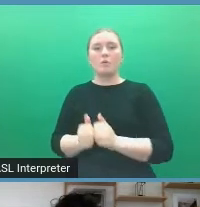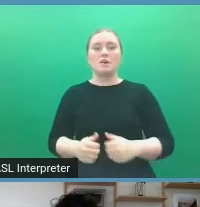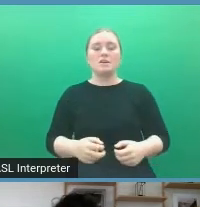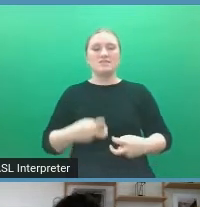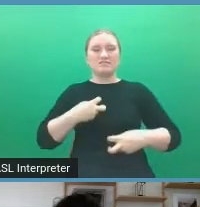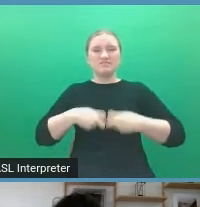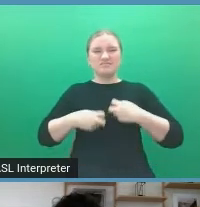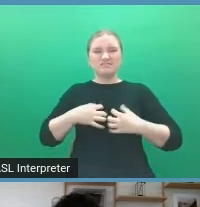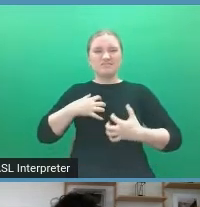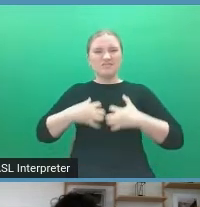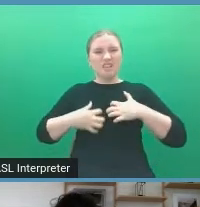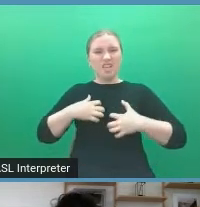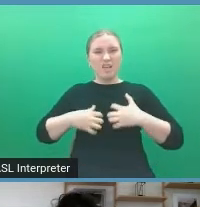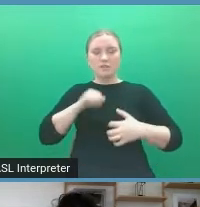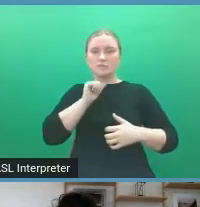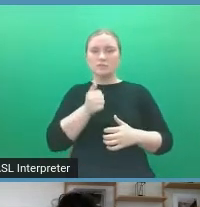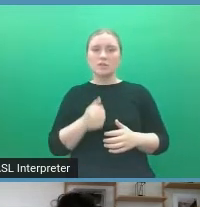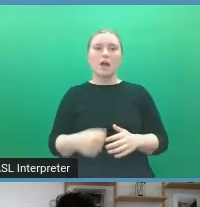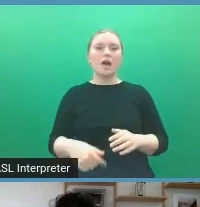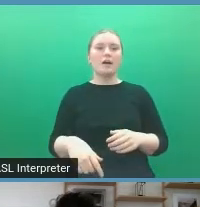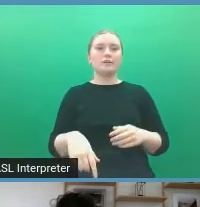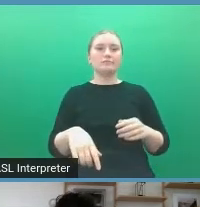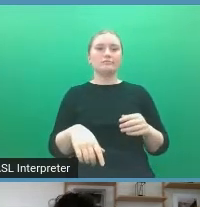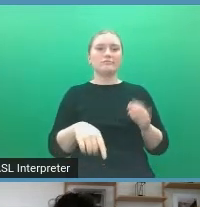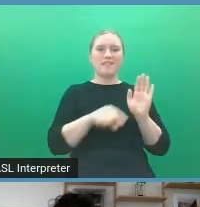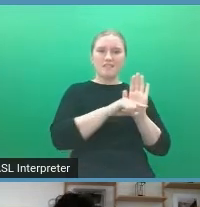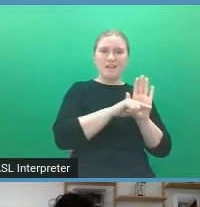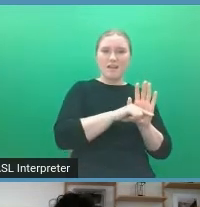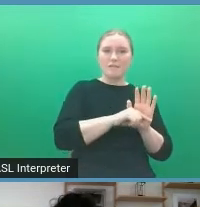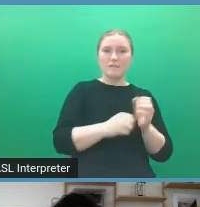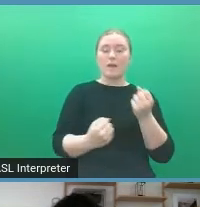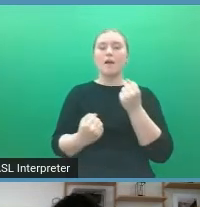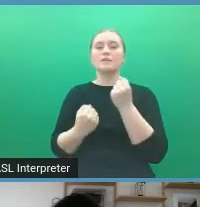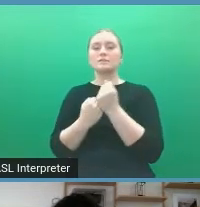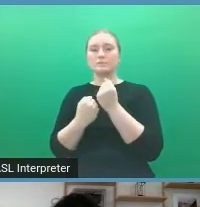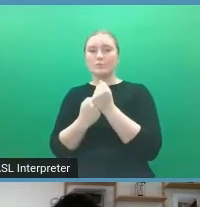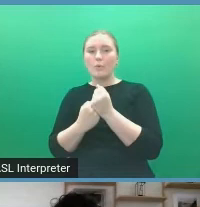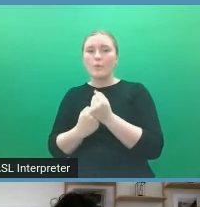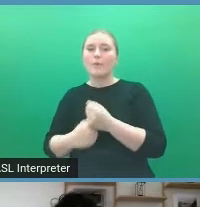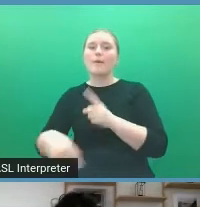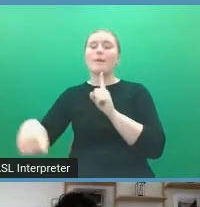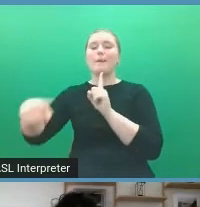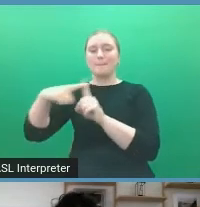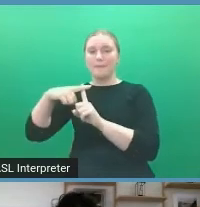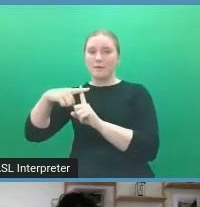is a positive one. It's used constructively but not to create a barrier for access.